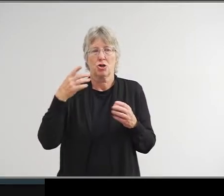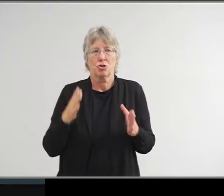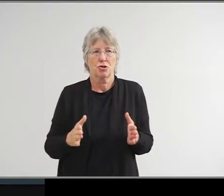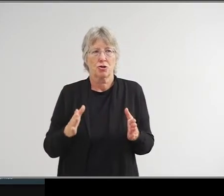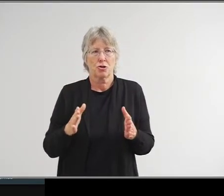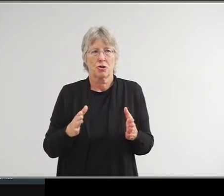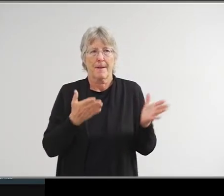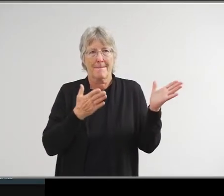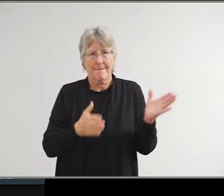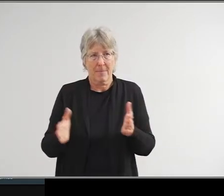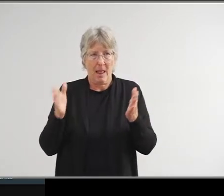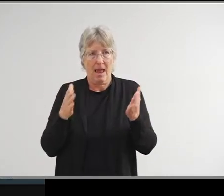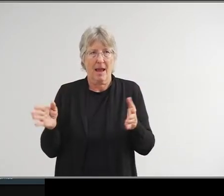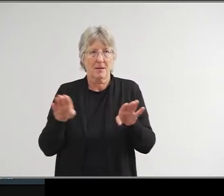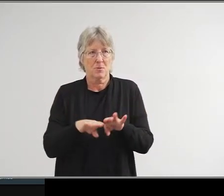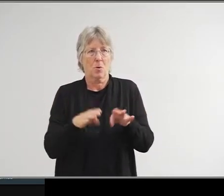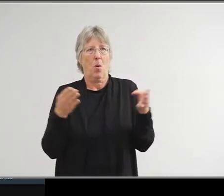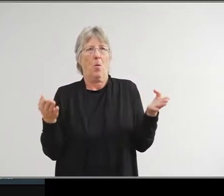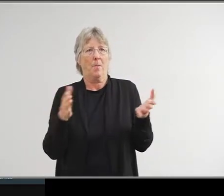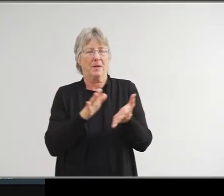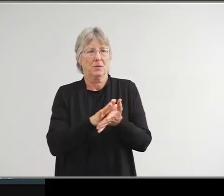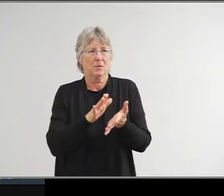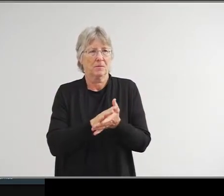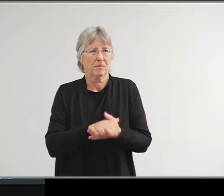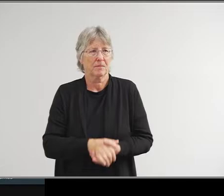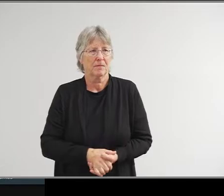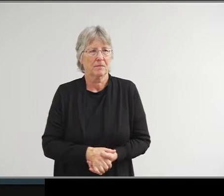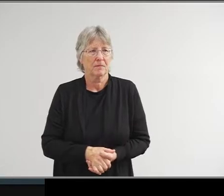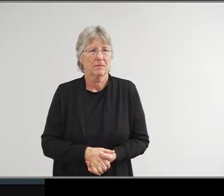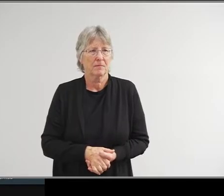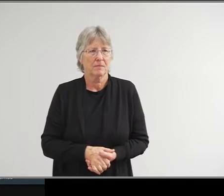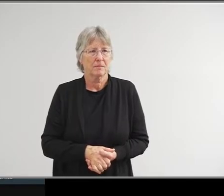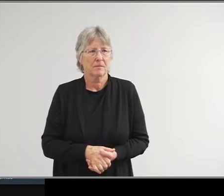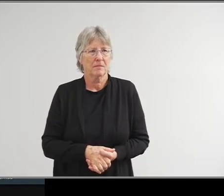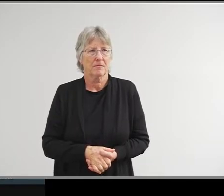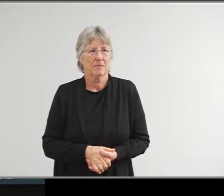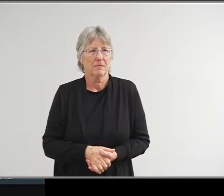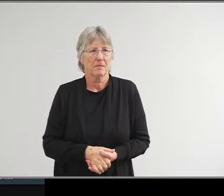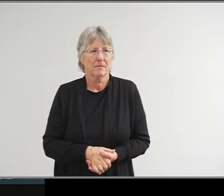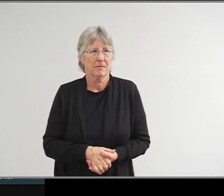plan to reopen up of schools. And I wanna, again, preface it by saying